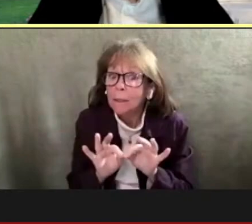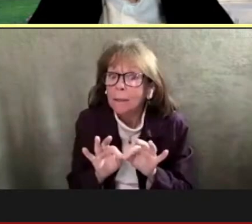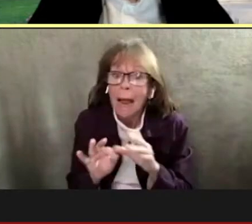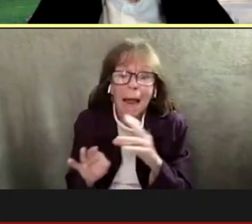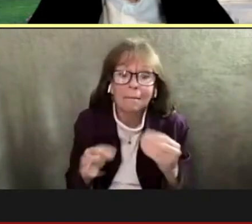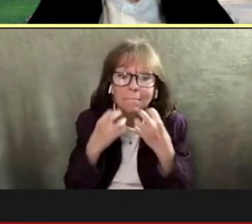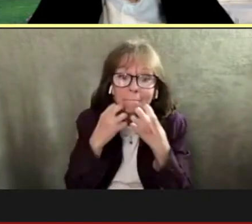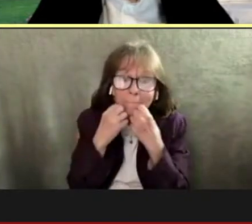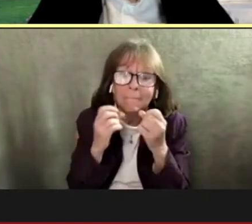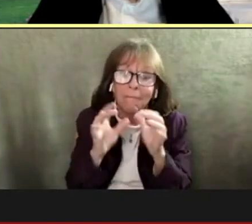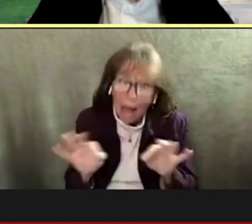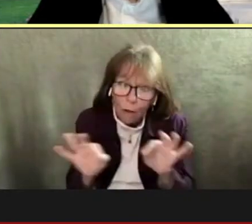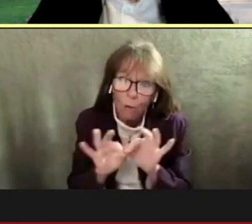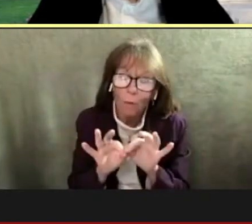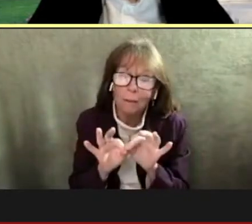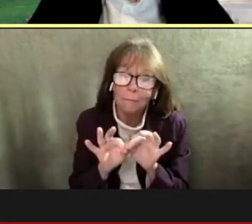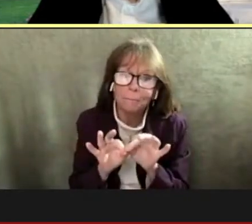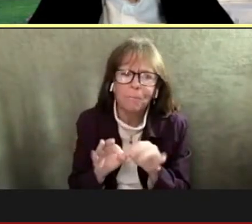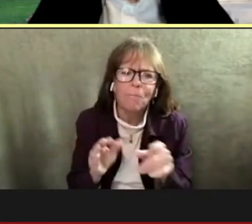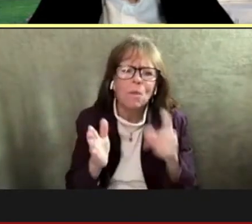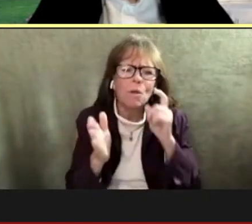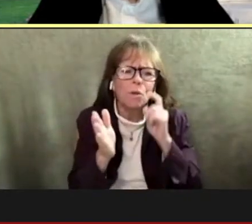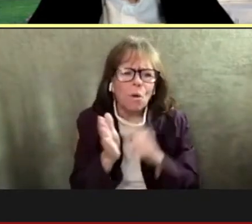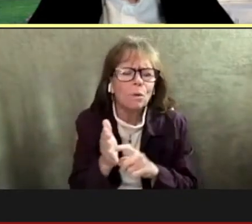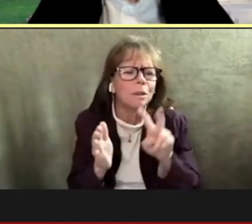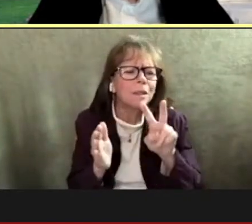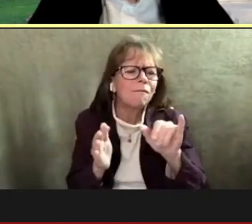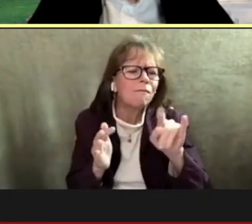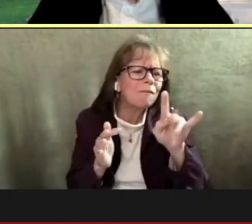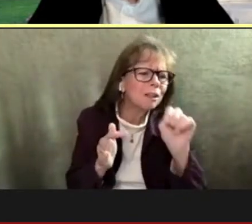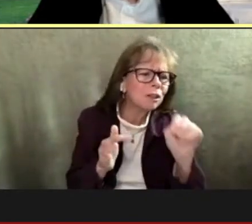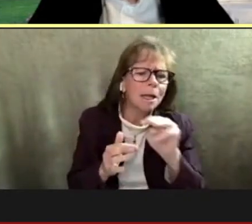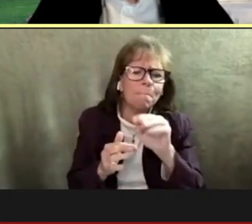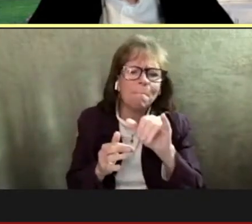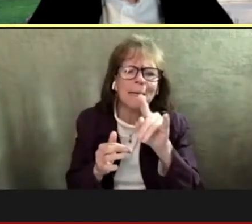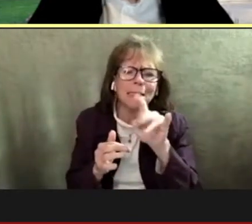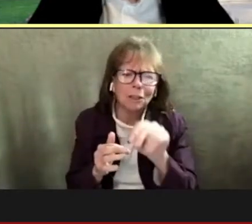And you'll notice that the vision and mission both say Stanford and beyond.